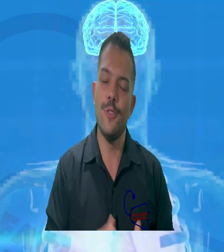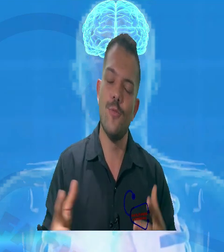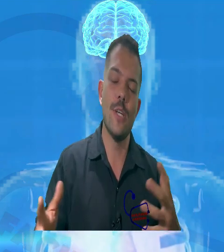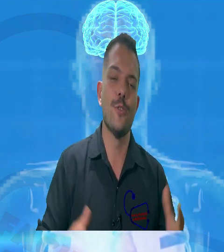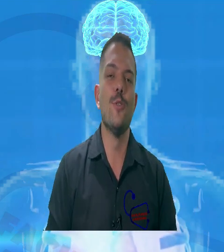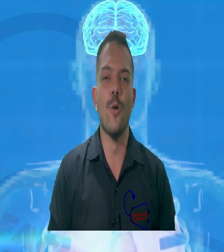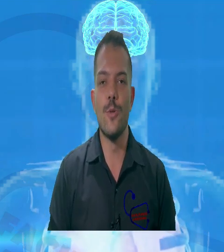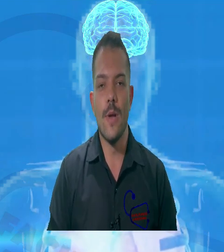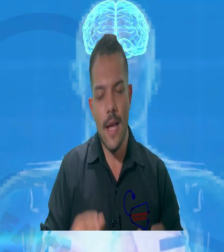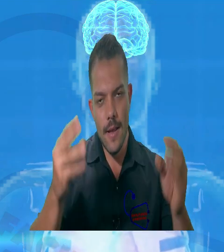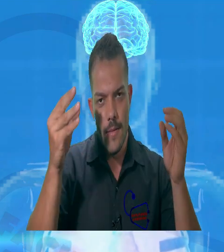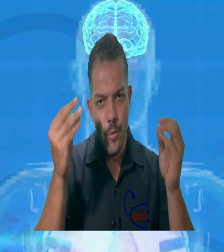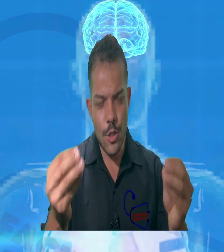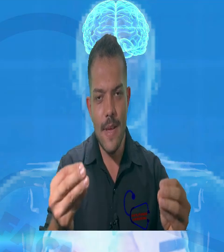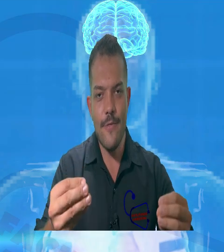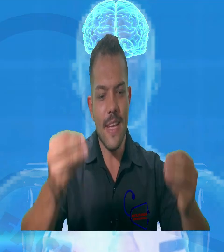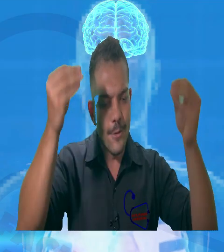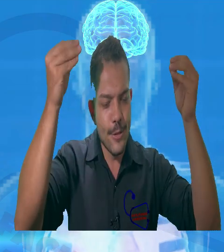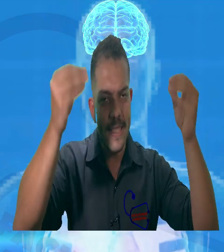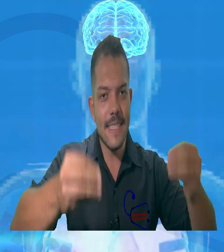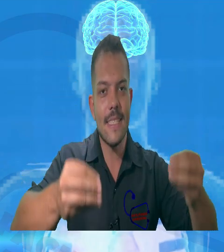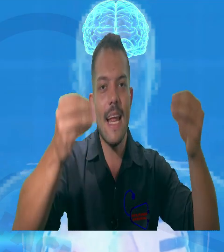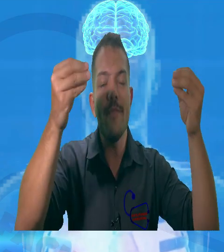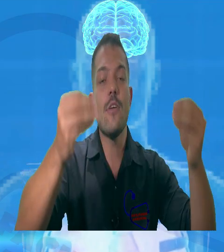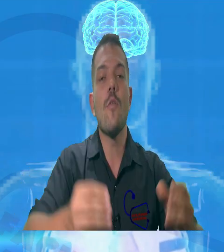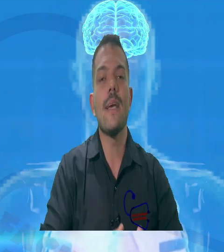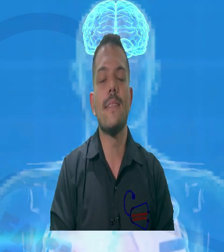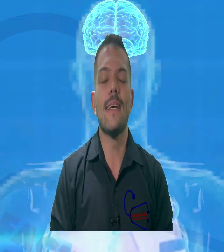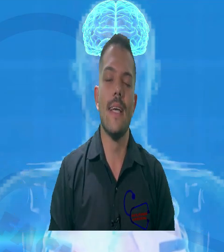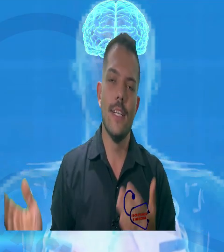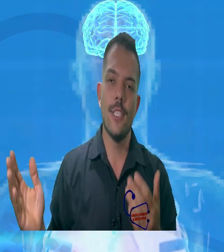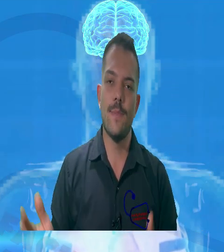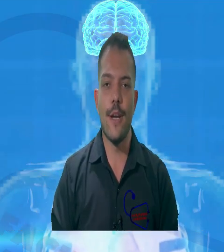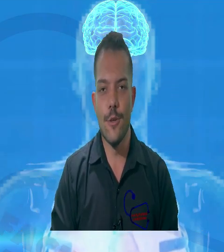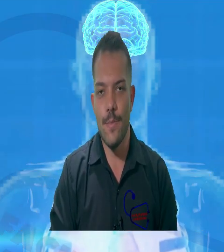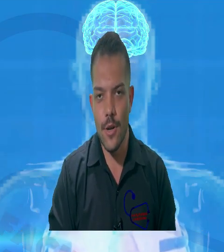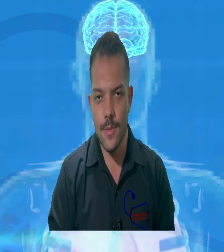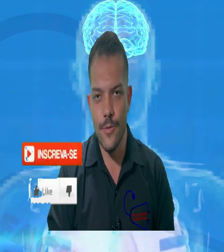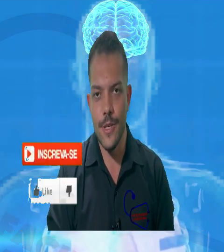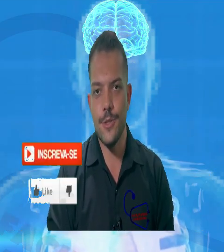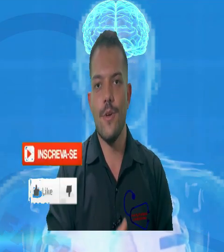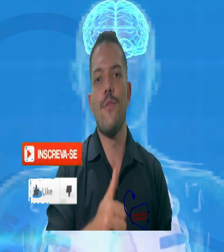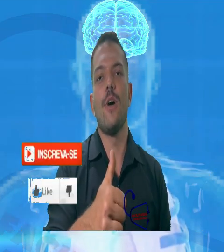one helps the other very welcome subscribe and comment I hope you in the next video big